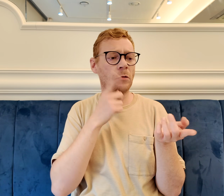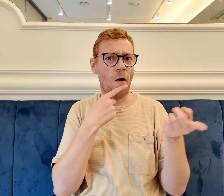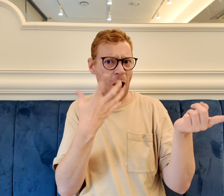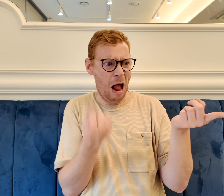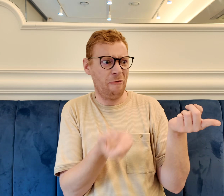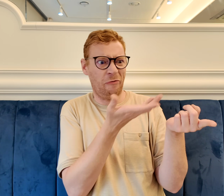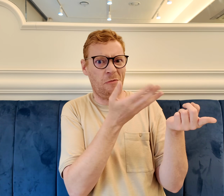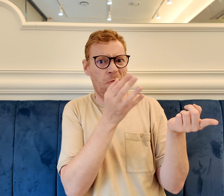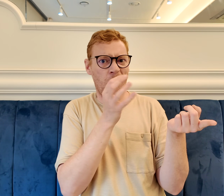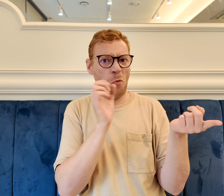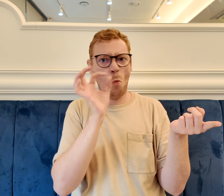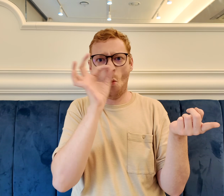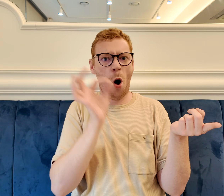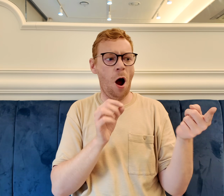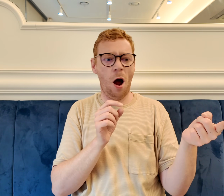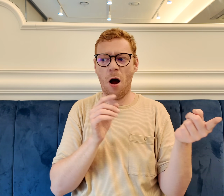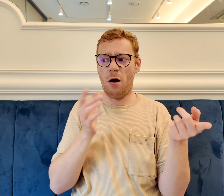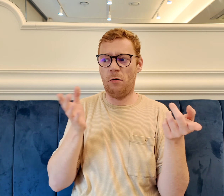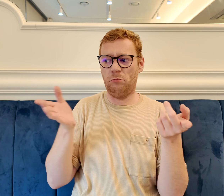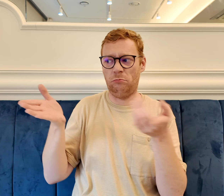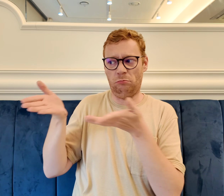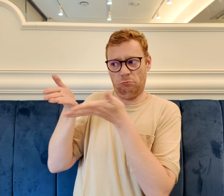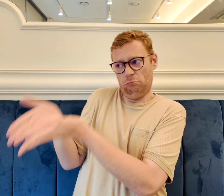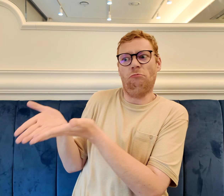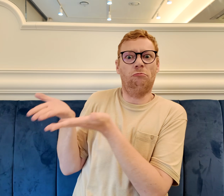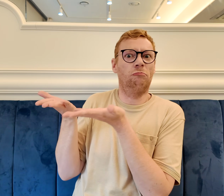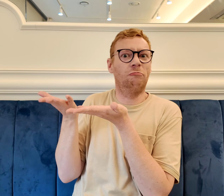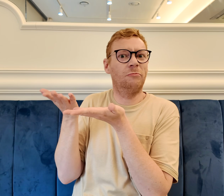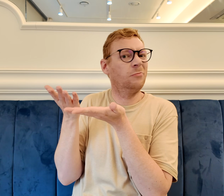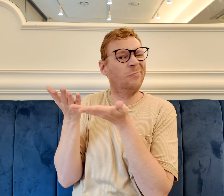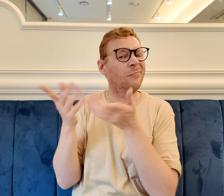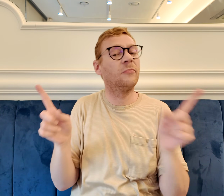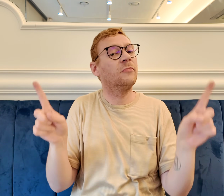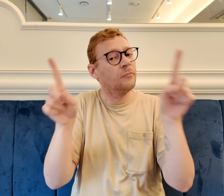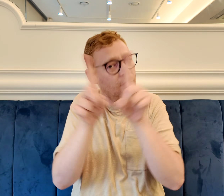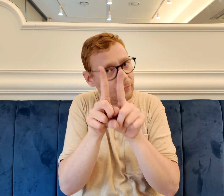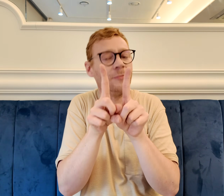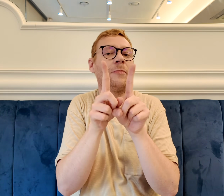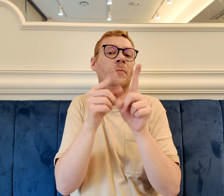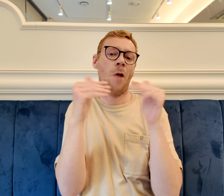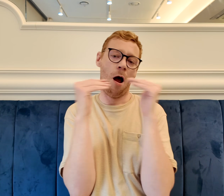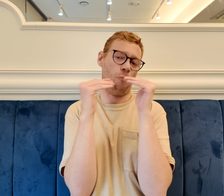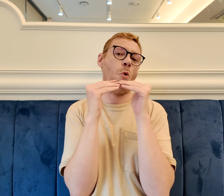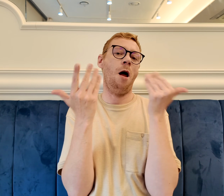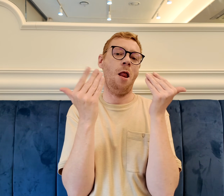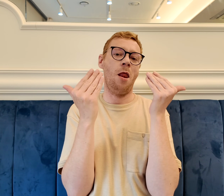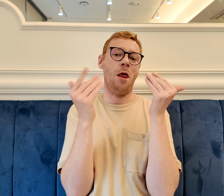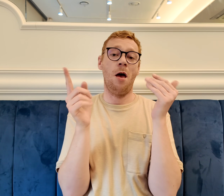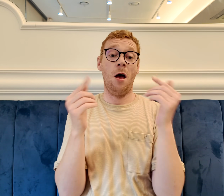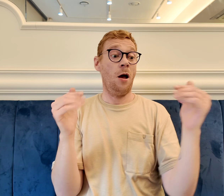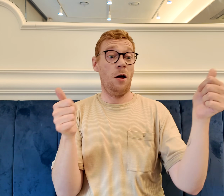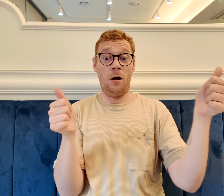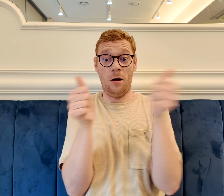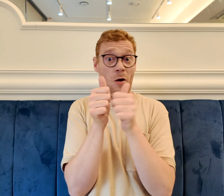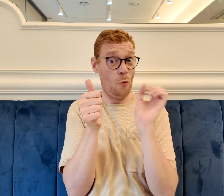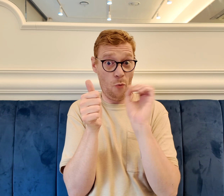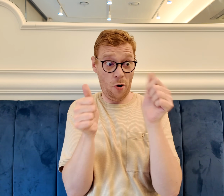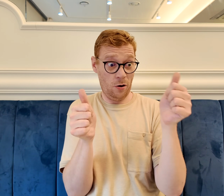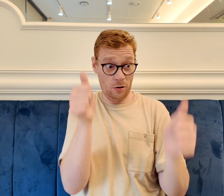"There are deaf peoples, so why should a young person take their place? Art should be created together, expressed through a relationship of equals. Without hiring deaf's,